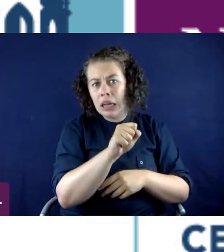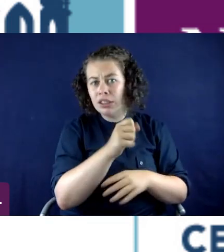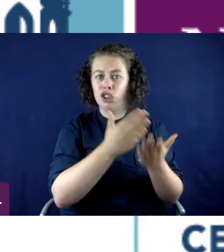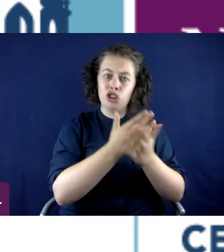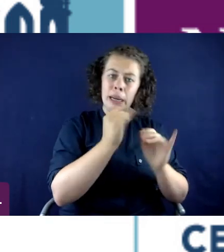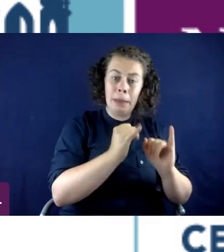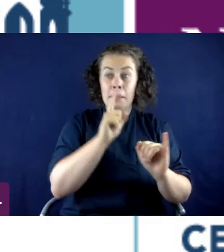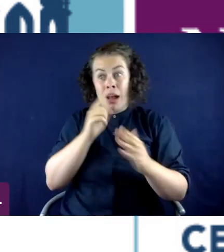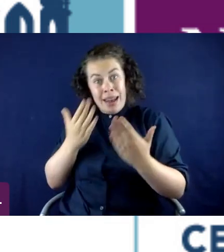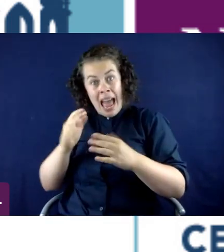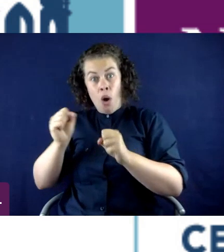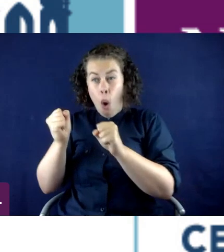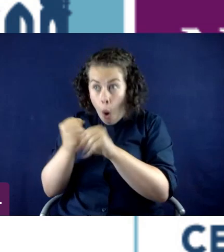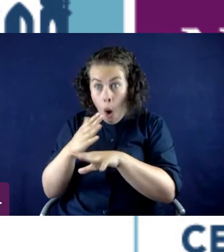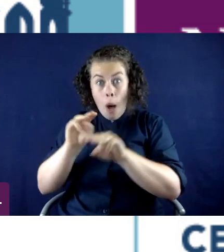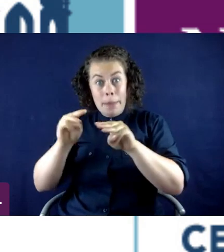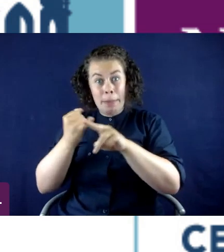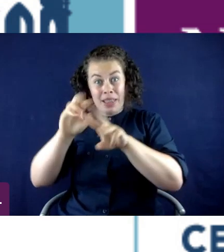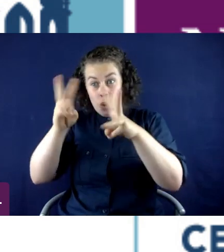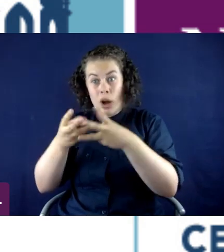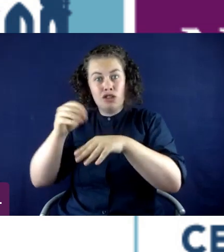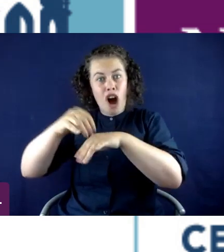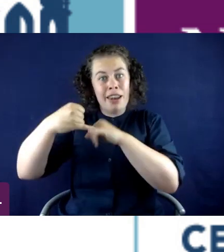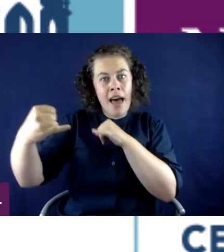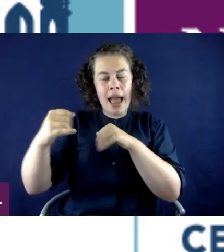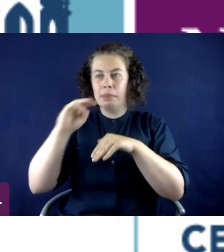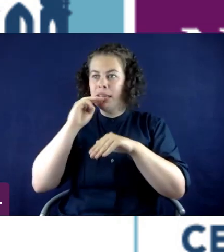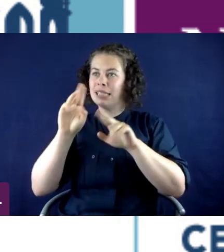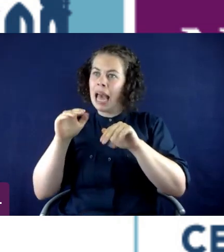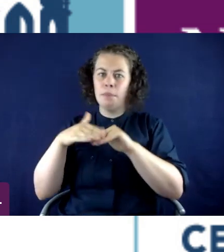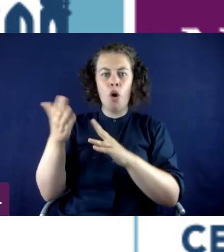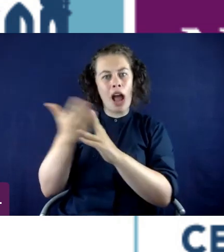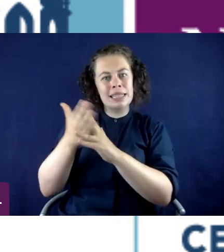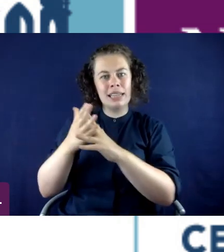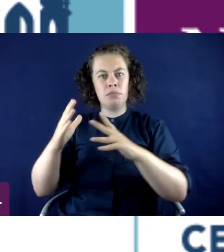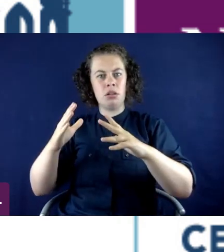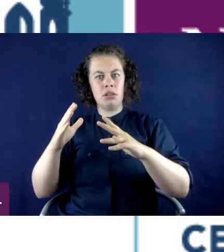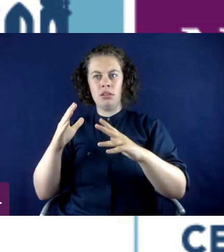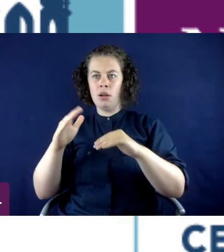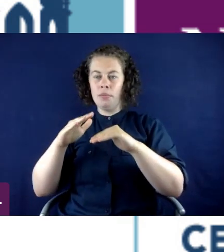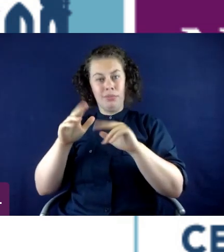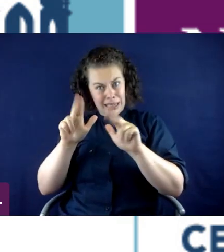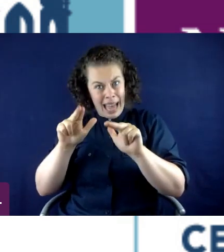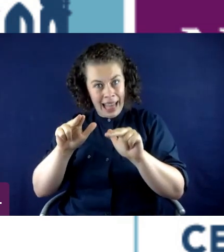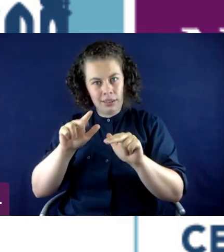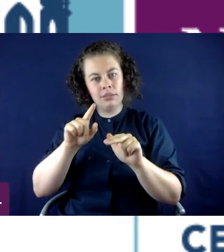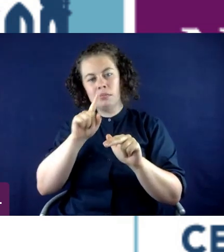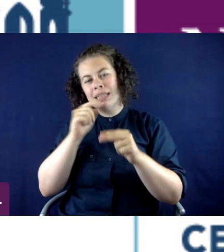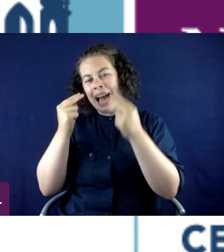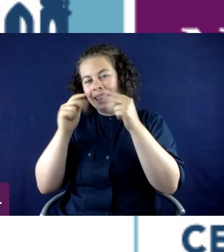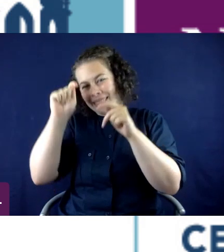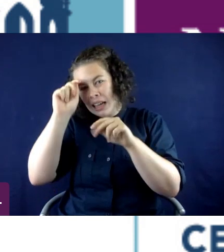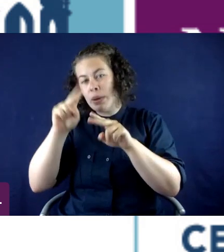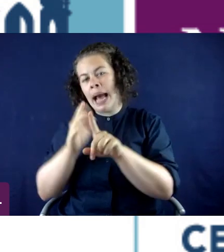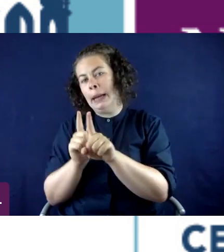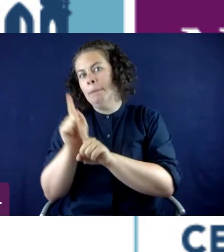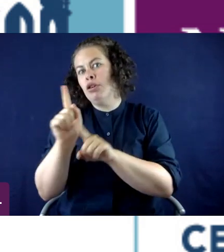and feeling connected, so what can this accessible leisure help us form. And there are smaller initiatives, one of them we took off